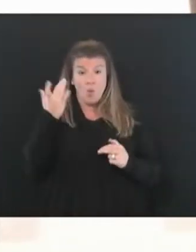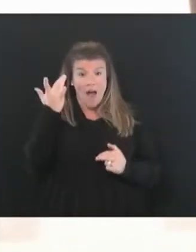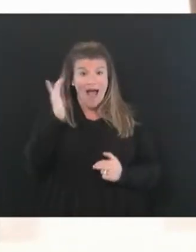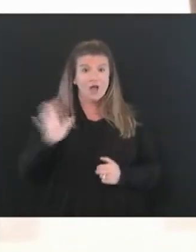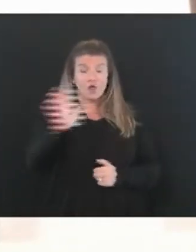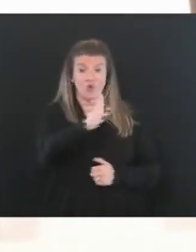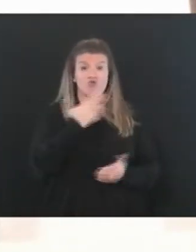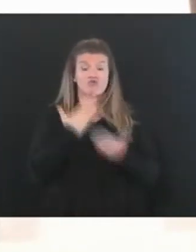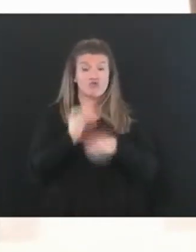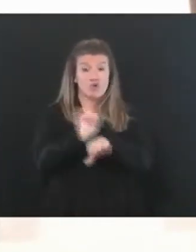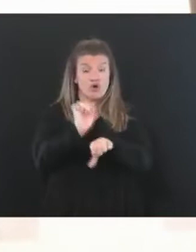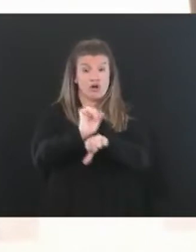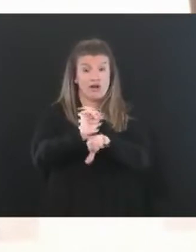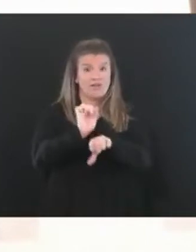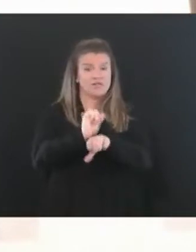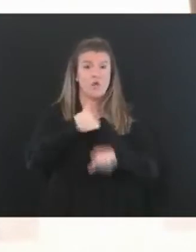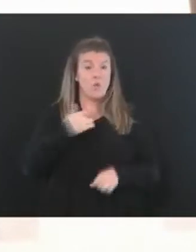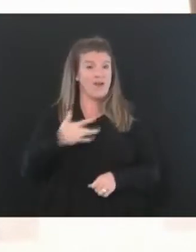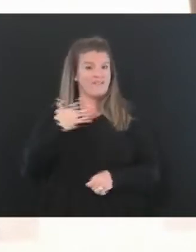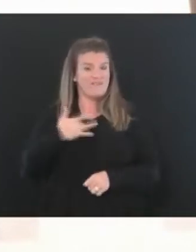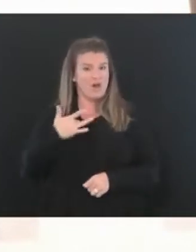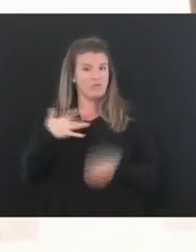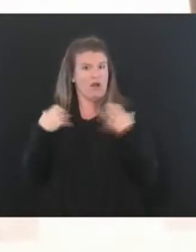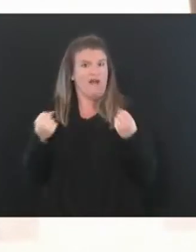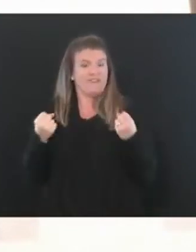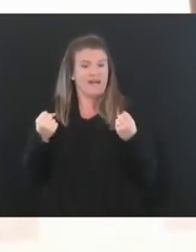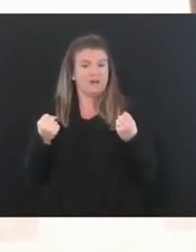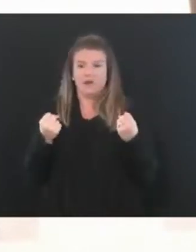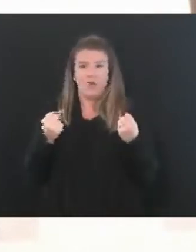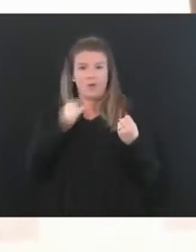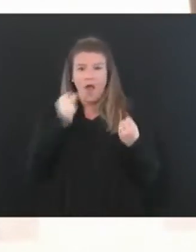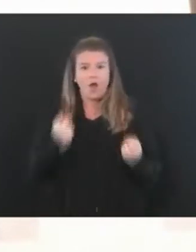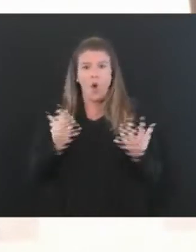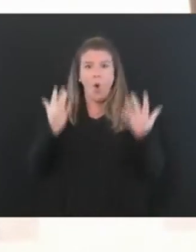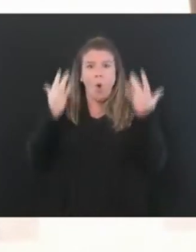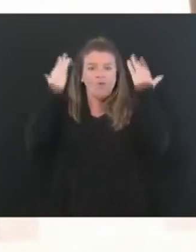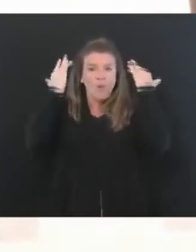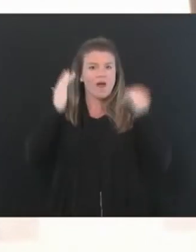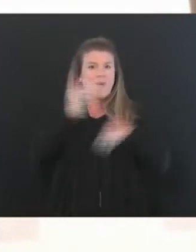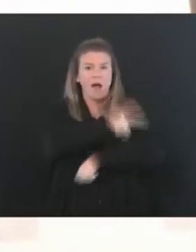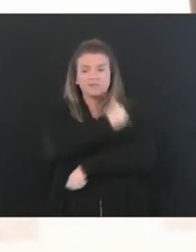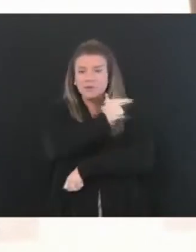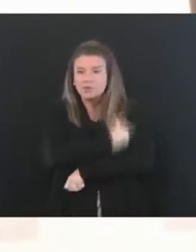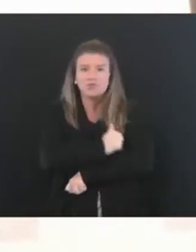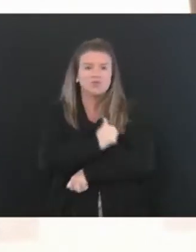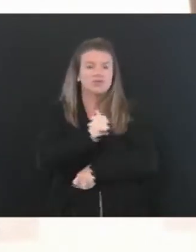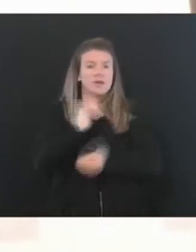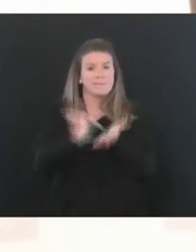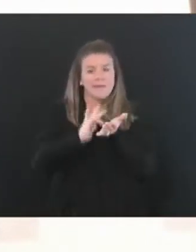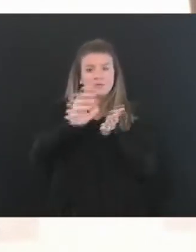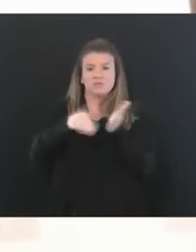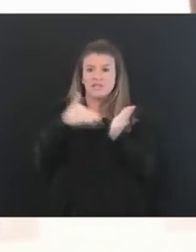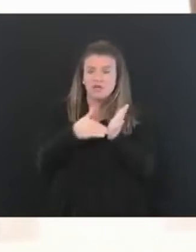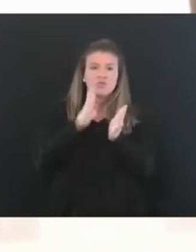LOOK FOR THAT TO GO DOWN. WE CERTAINLY, BECAUSE OF YOUR GOOD WORK, WE FEEL VERY GOOD